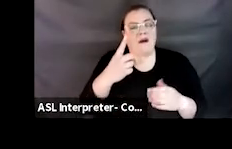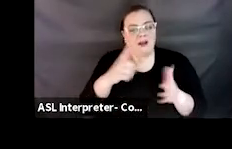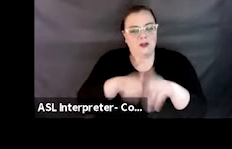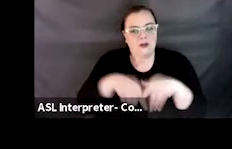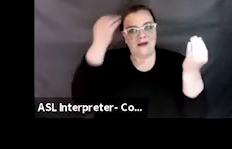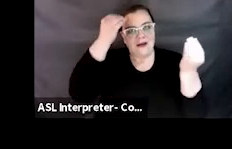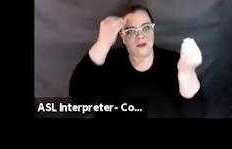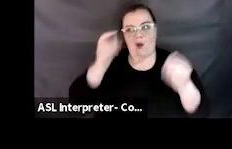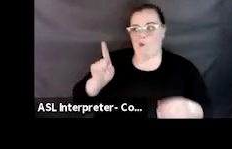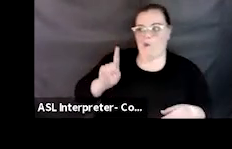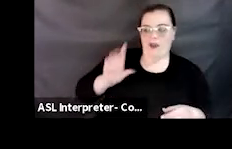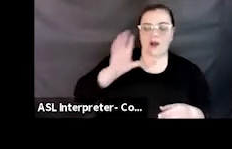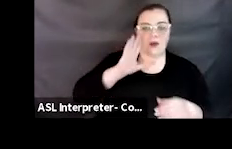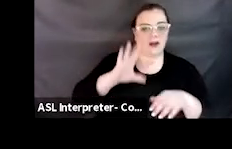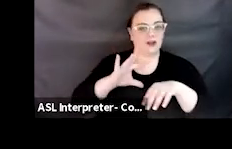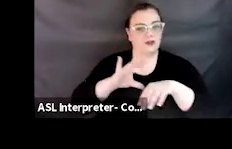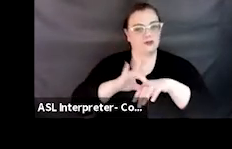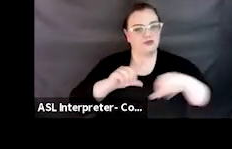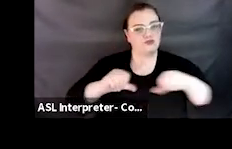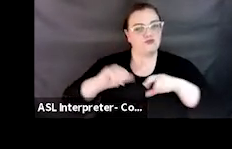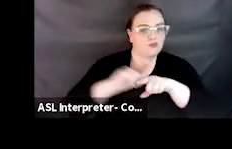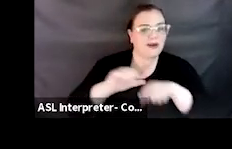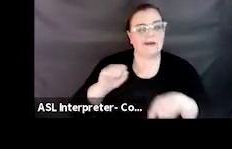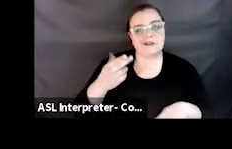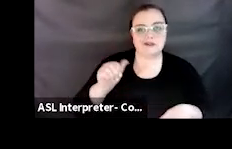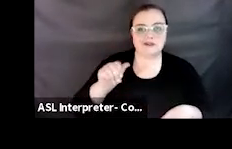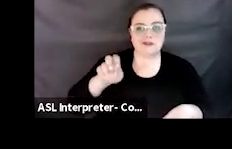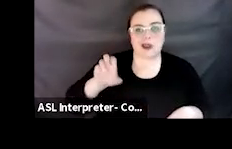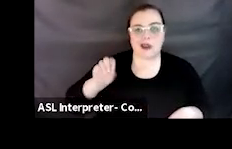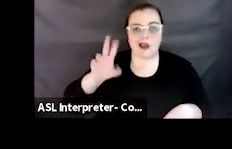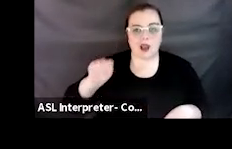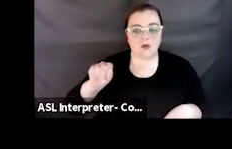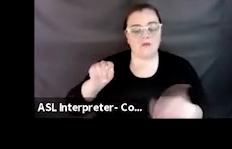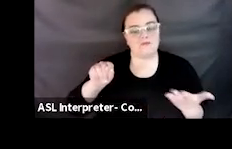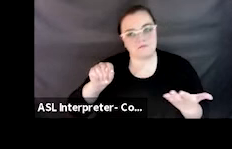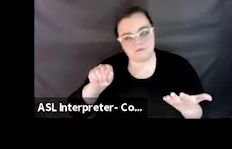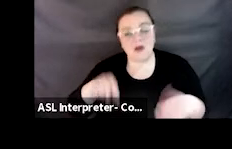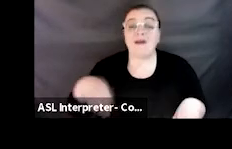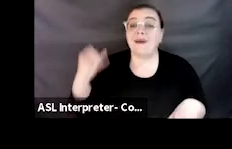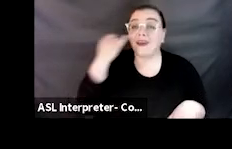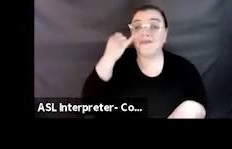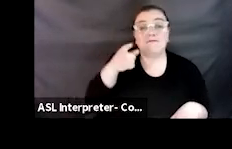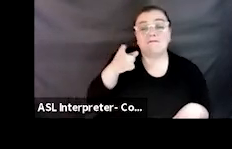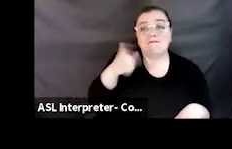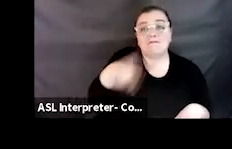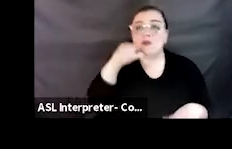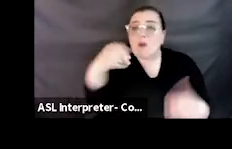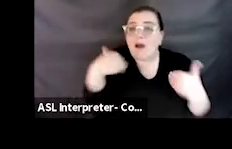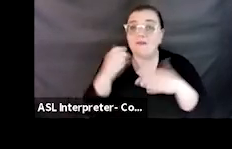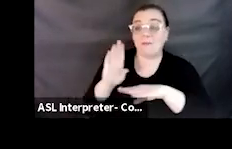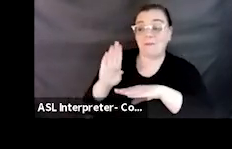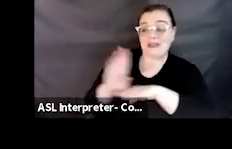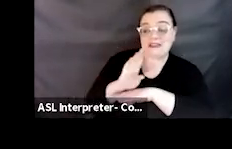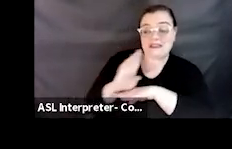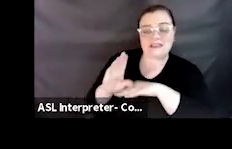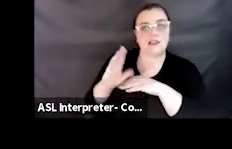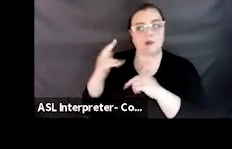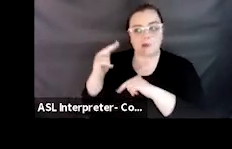Heidi Rosofsky: One of the first things when you're thinking of where, am I going to ShakeOut if you don't already have like a business or something that you are i'm.